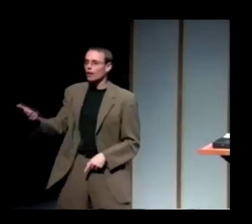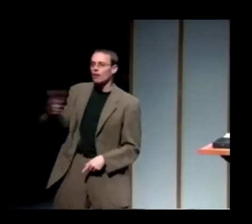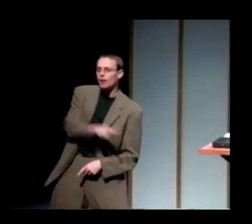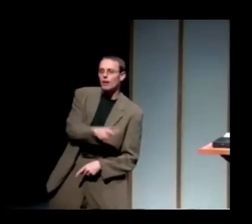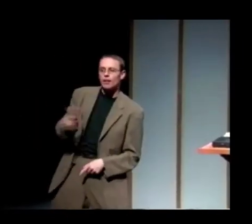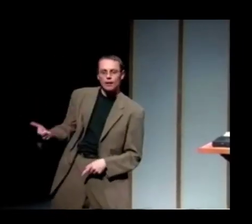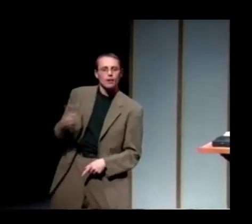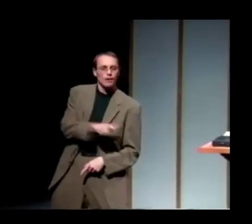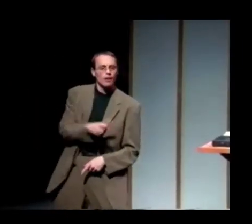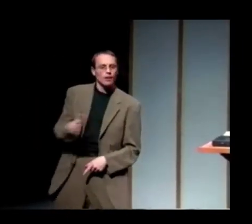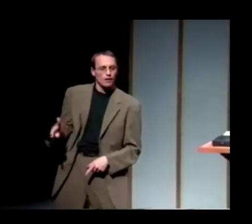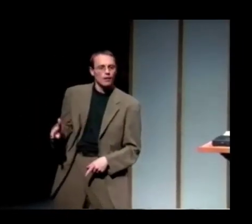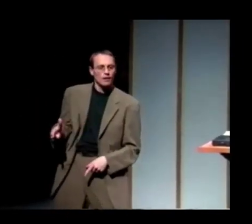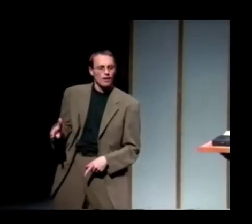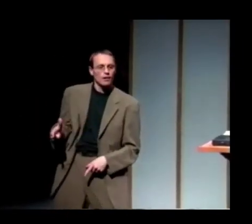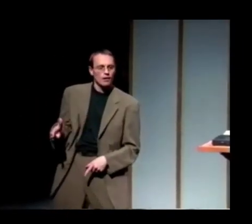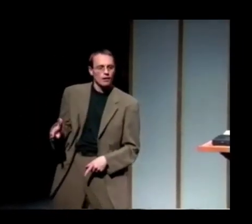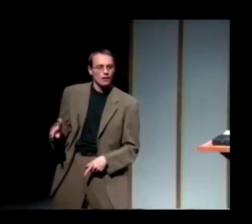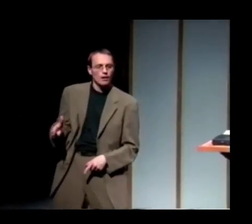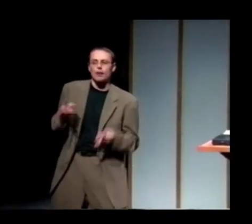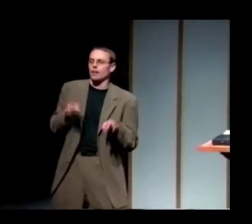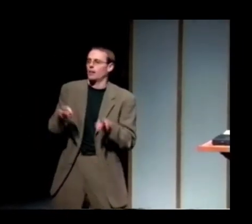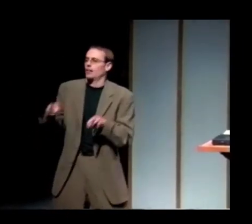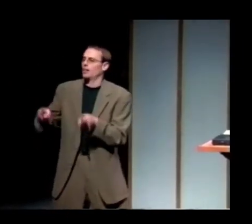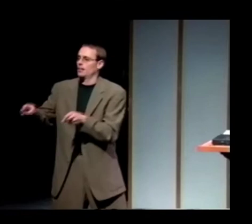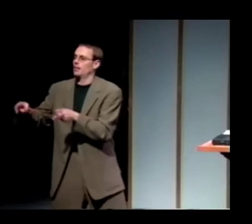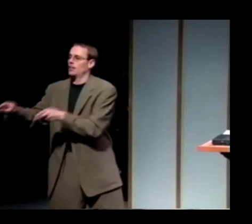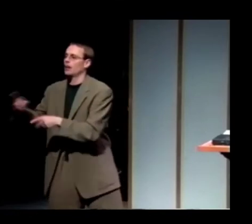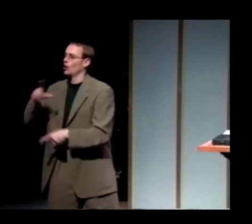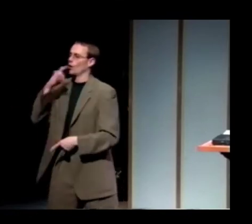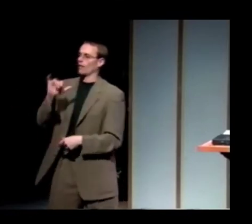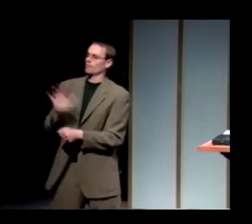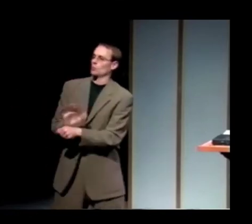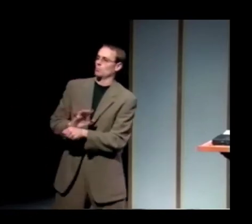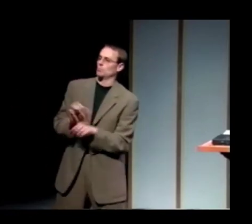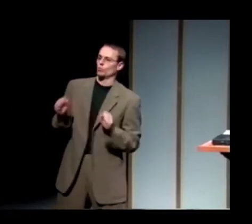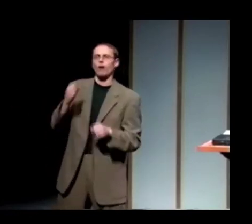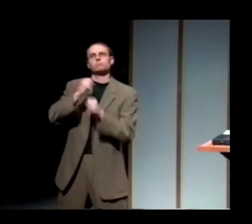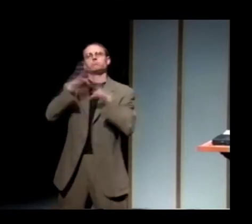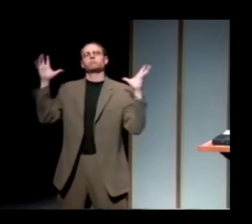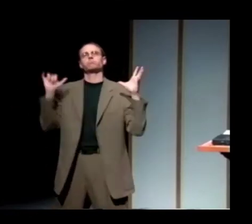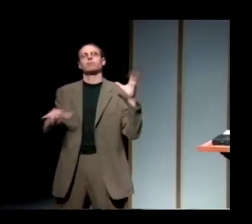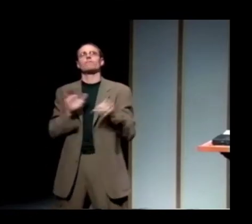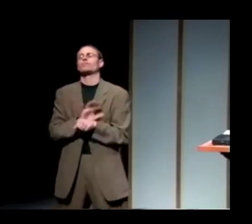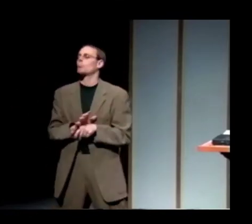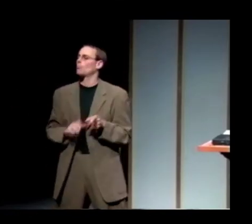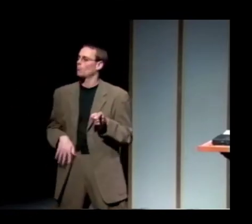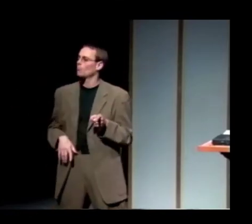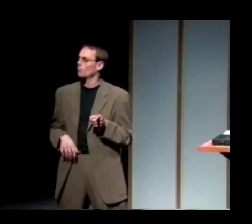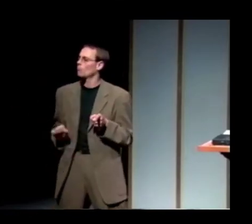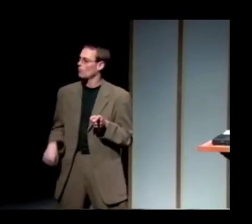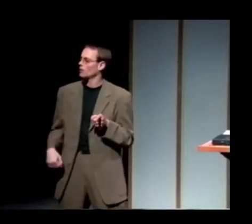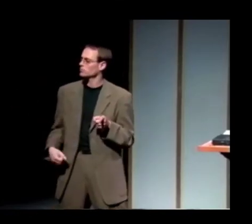AND THEN WE HAVE A ZOOM SHOT WITH THE MAN HITTING THE TREE WITH THE AX. SO HAVE A SERIOUS OF CUTS. IT'S LIKE A MOVIE.